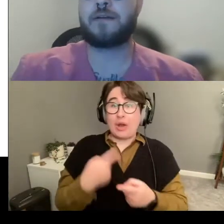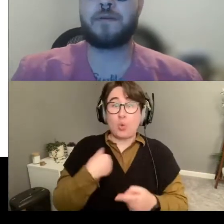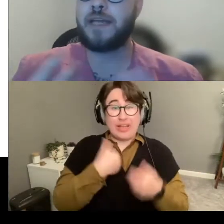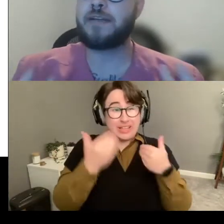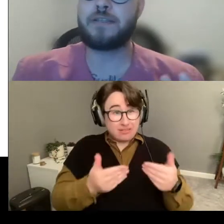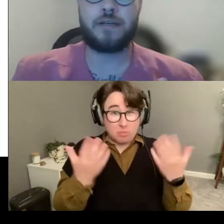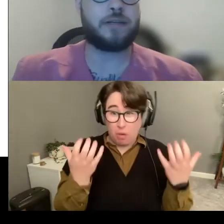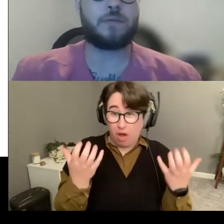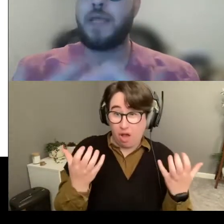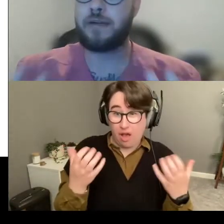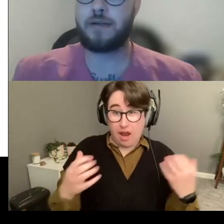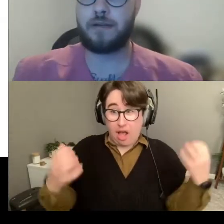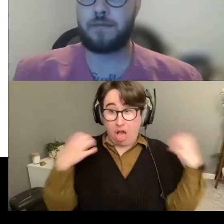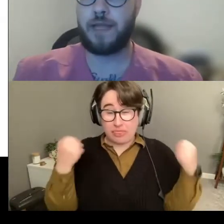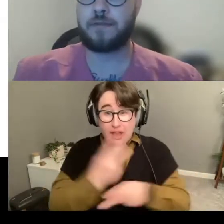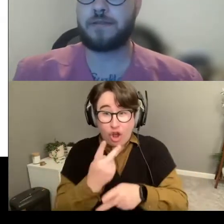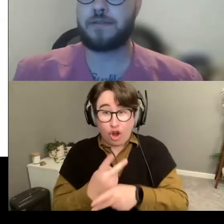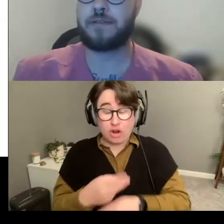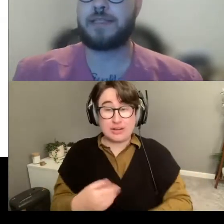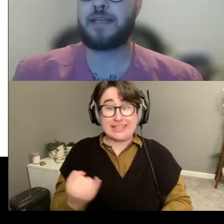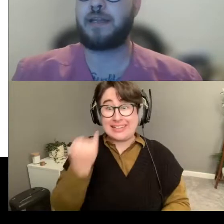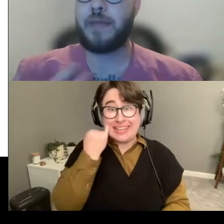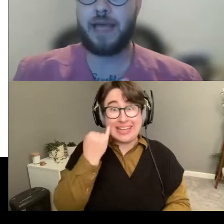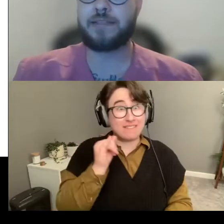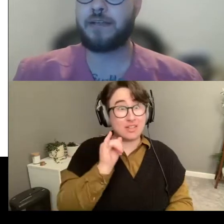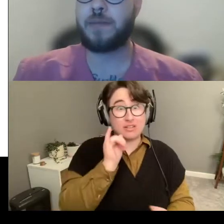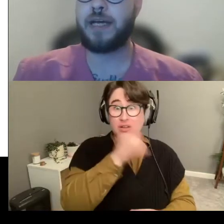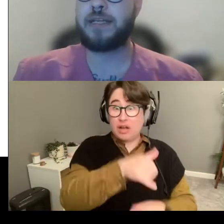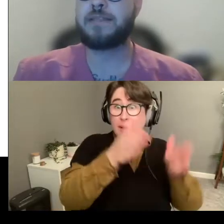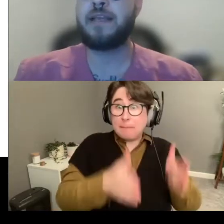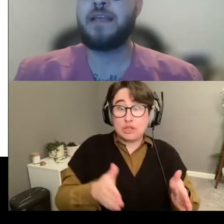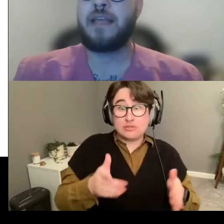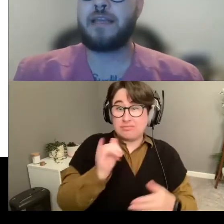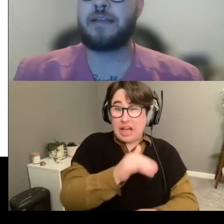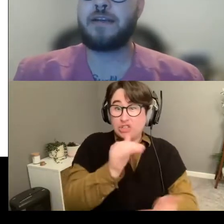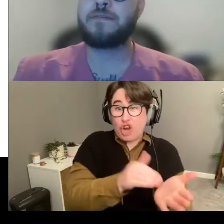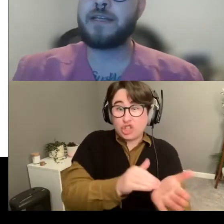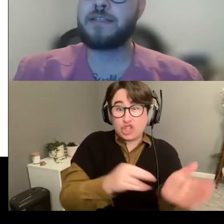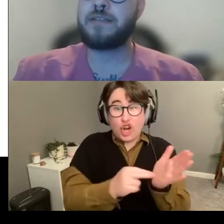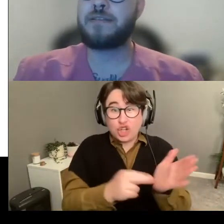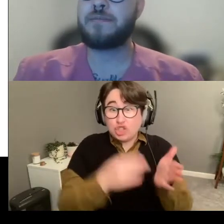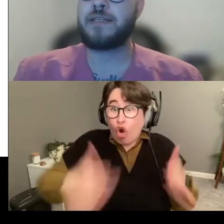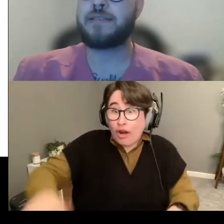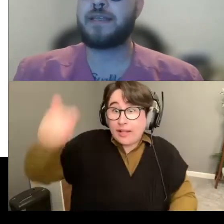if our providers are unaware of how surgeries can impact our bodies and our infection risk